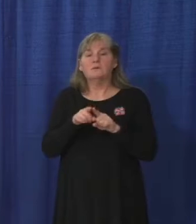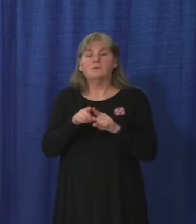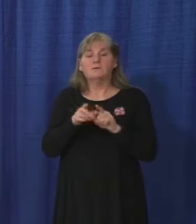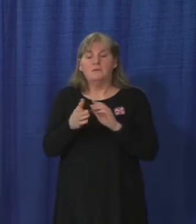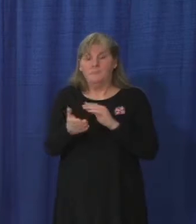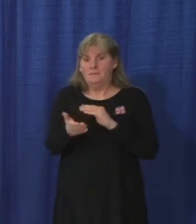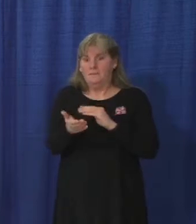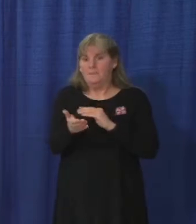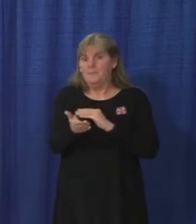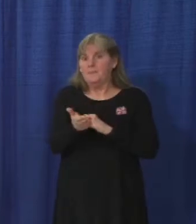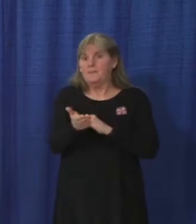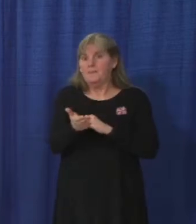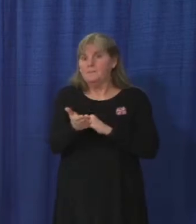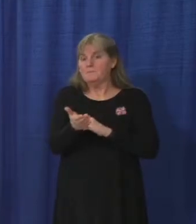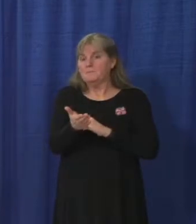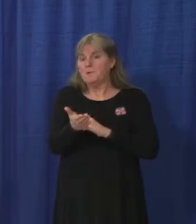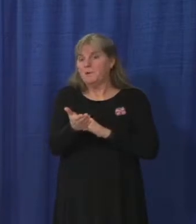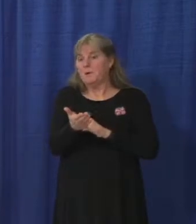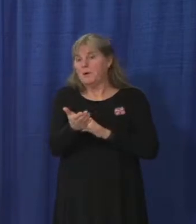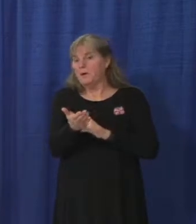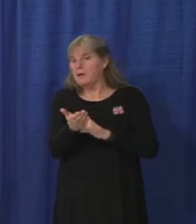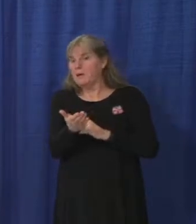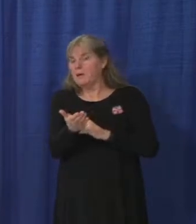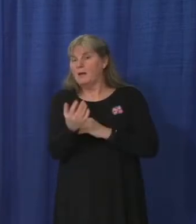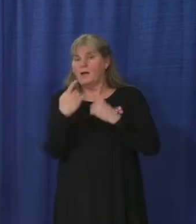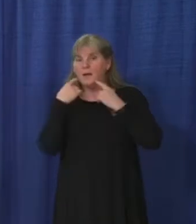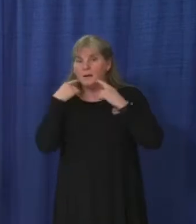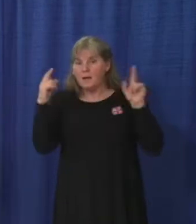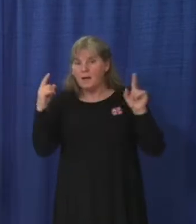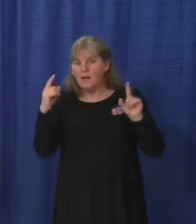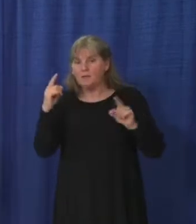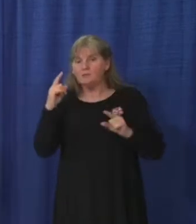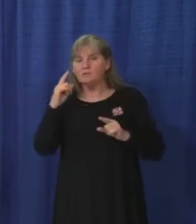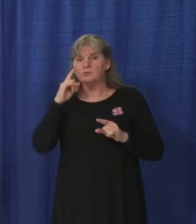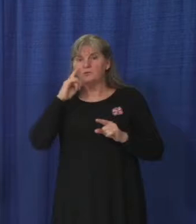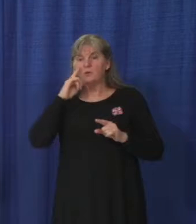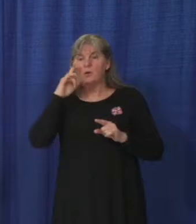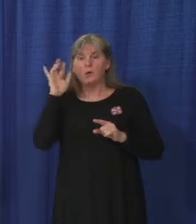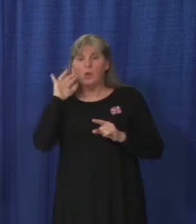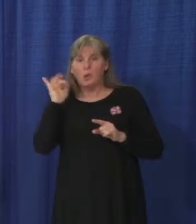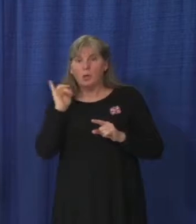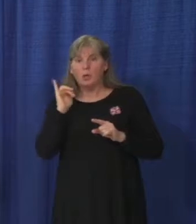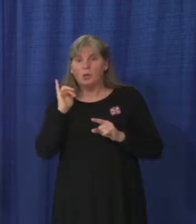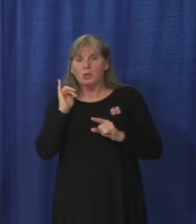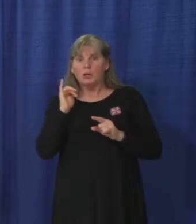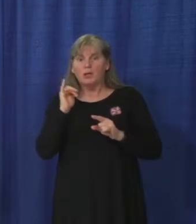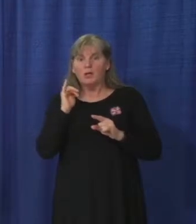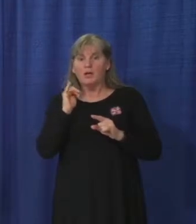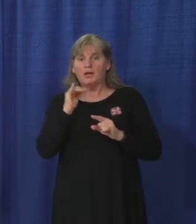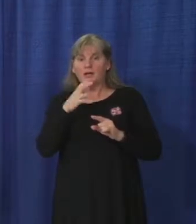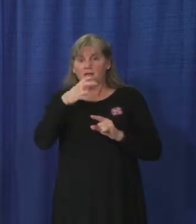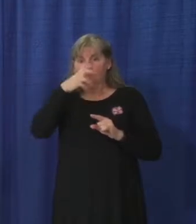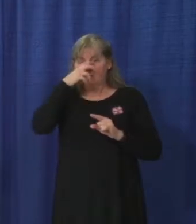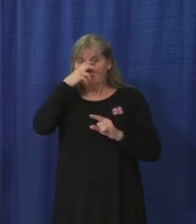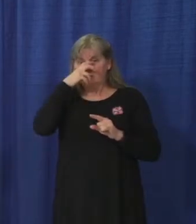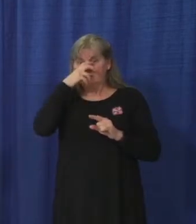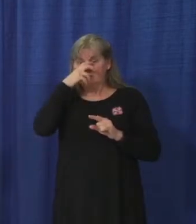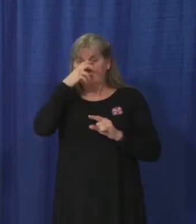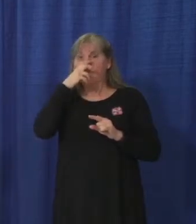the potential of having restrictions removed in less than two months. Of course its always difficult